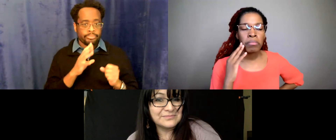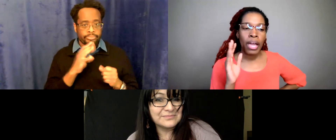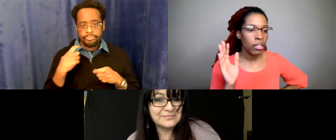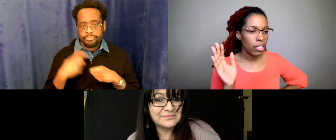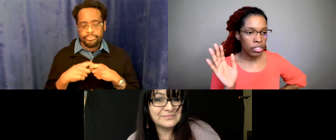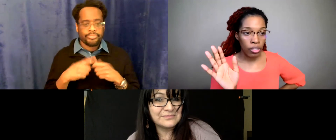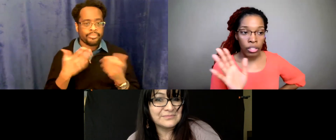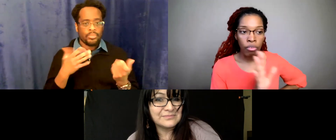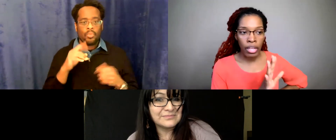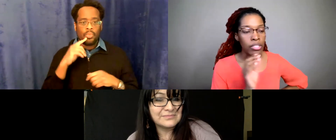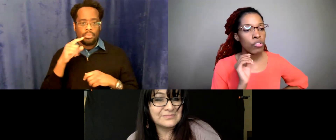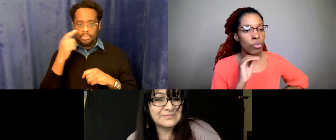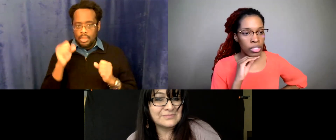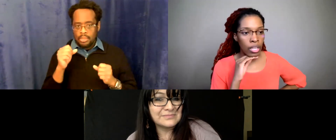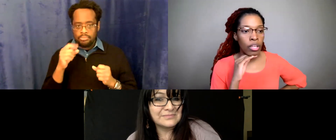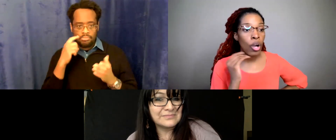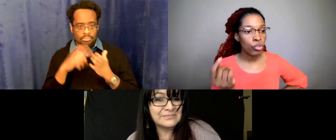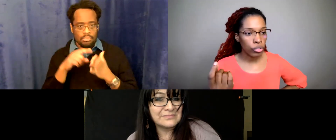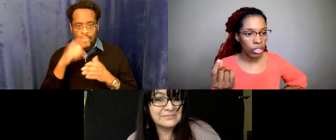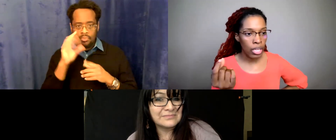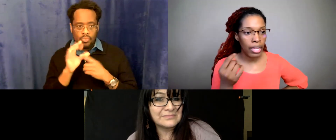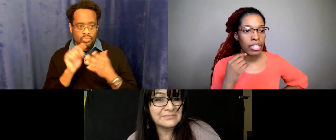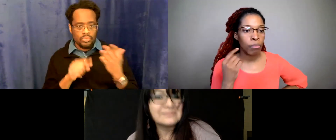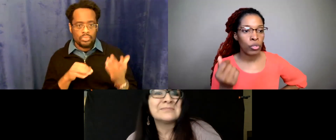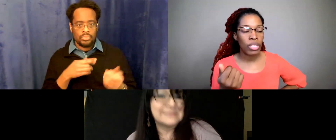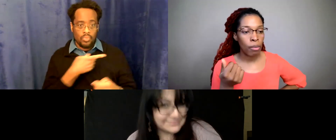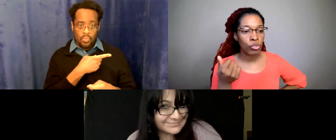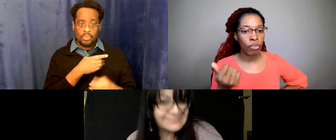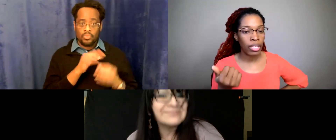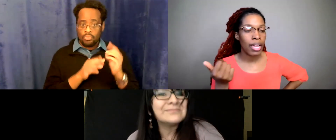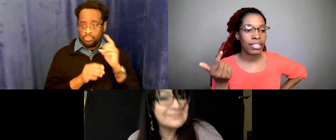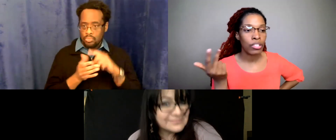not necessarily race you could say culturally i need someone who's able to recognize these